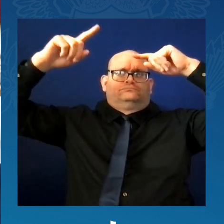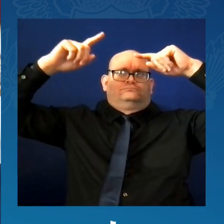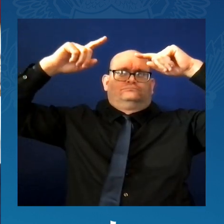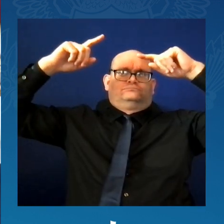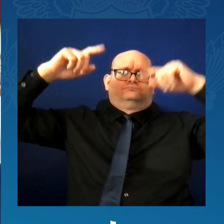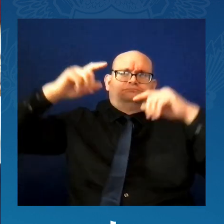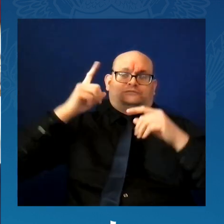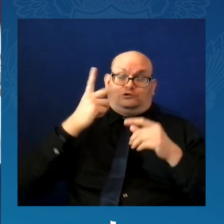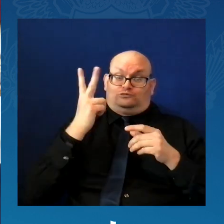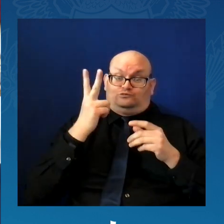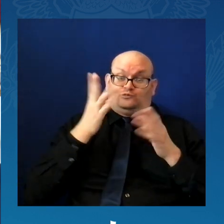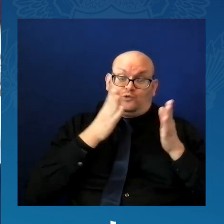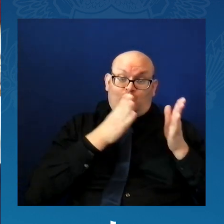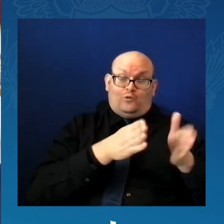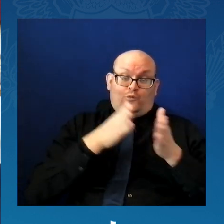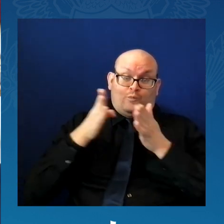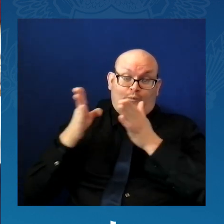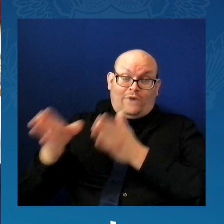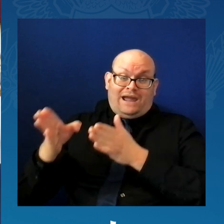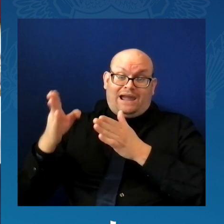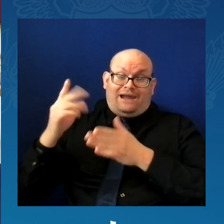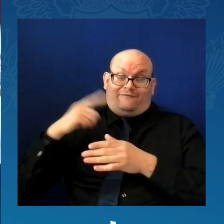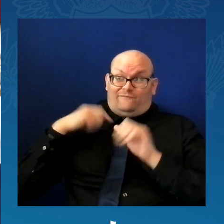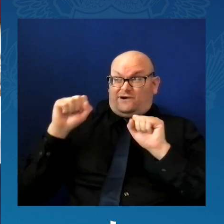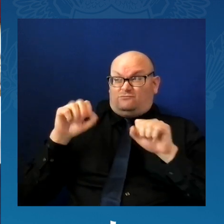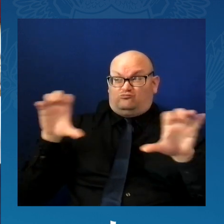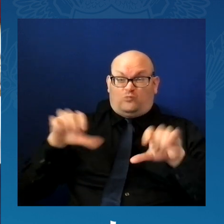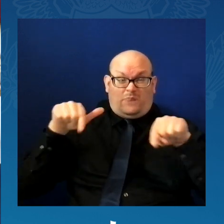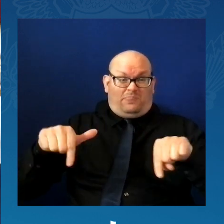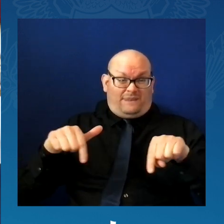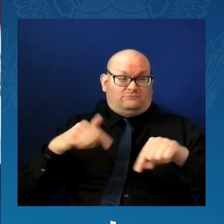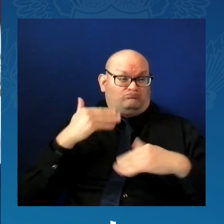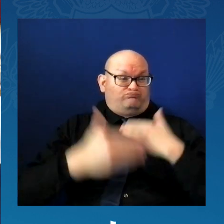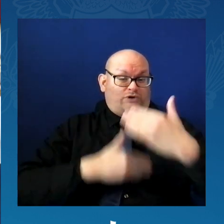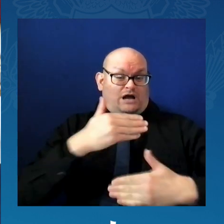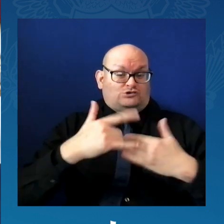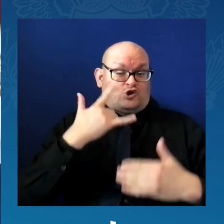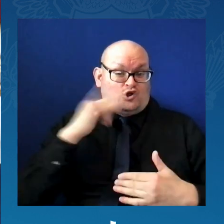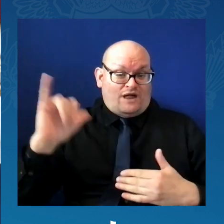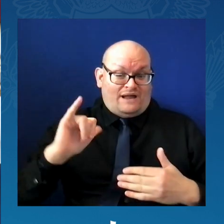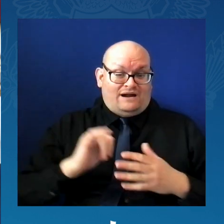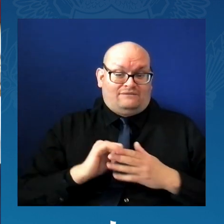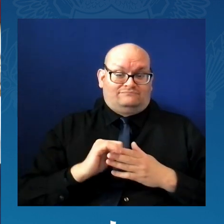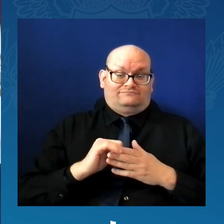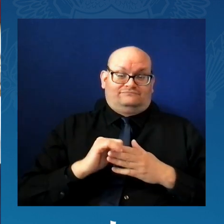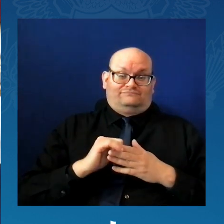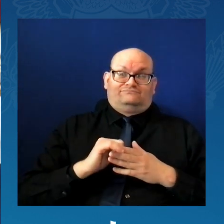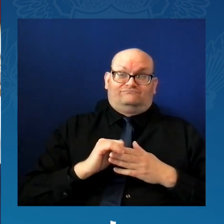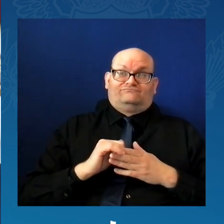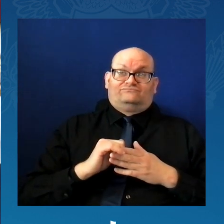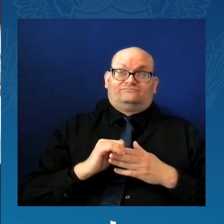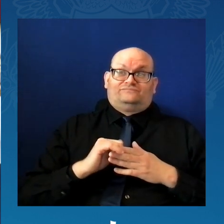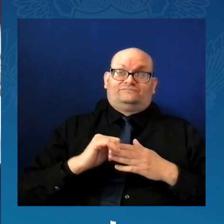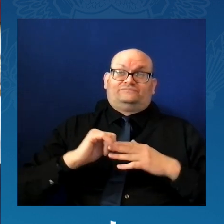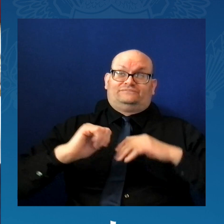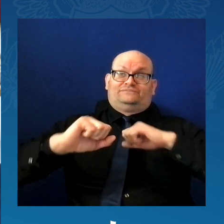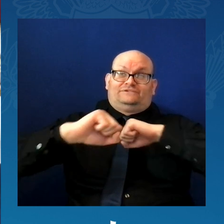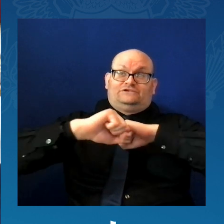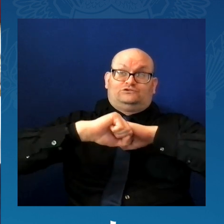First, for the Department of Homeland Security's Homeland Security Investigations, Intellectual Property Rights Coordination